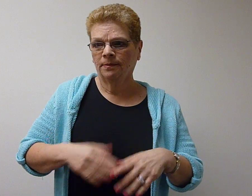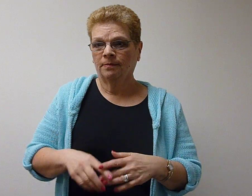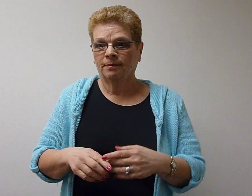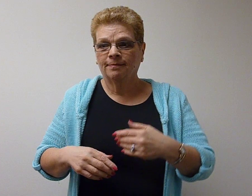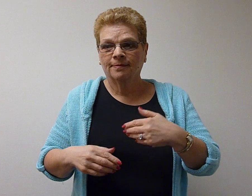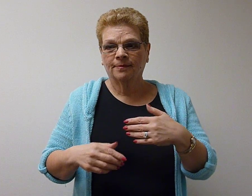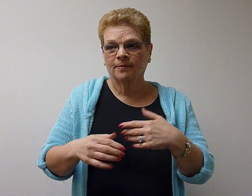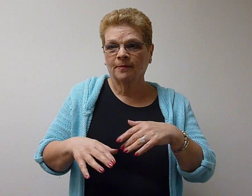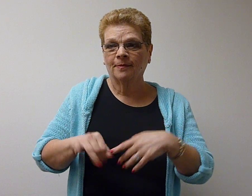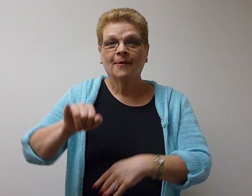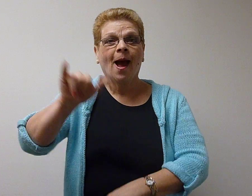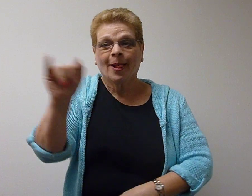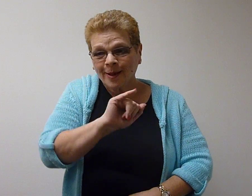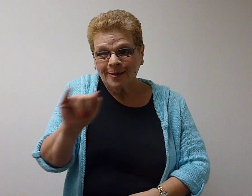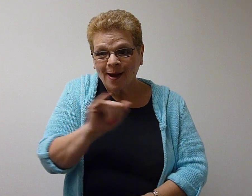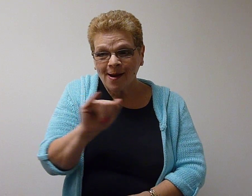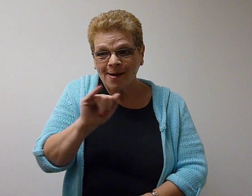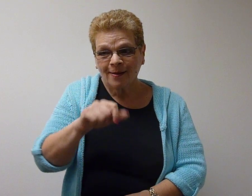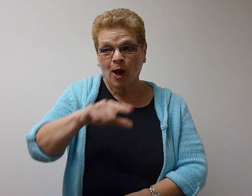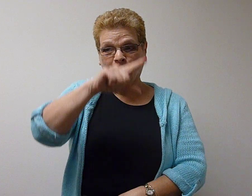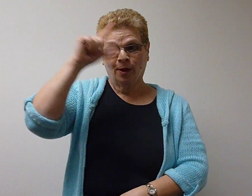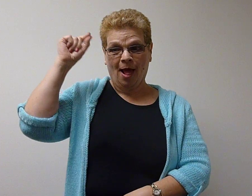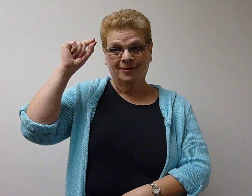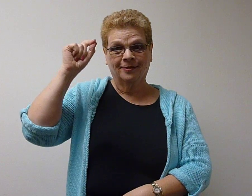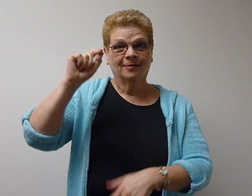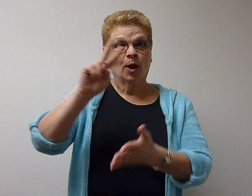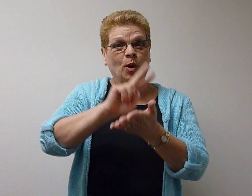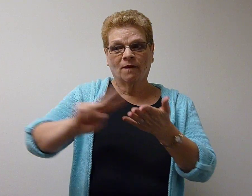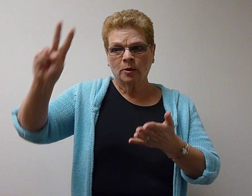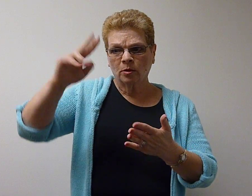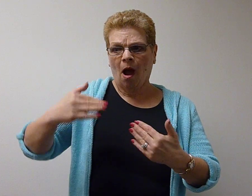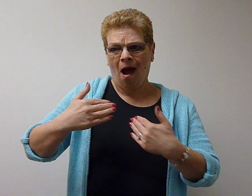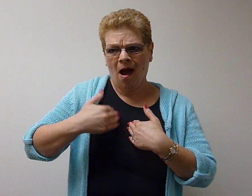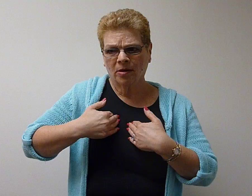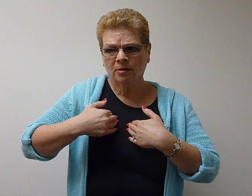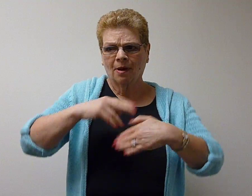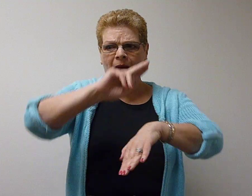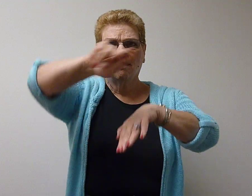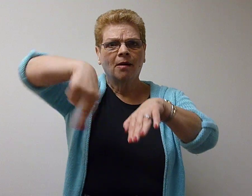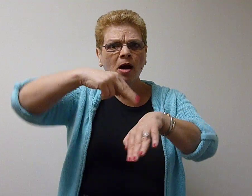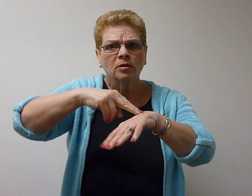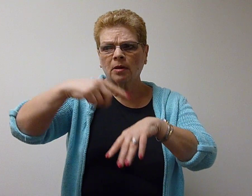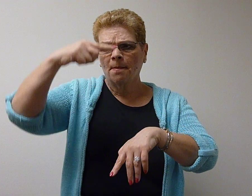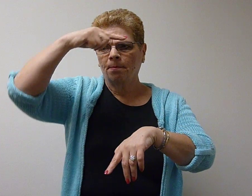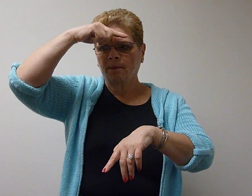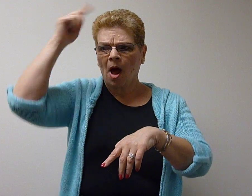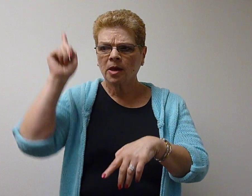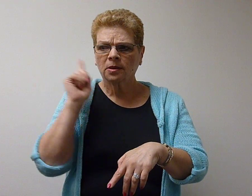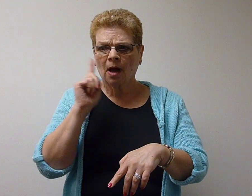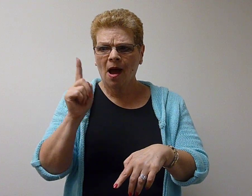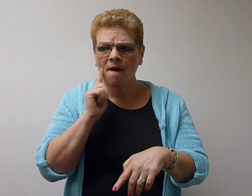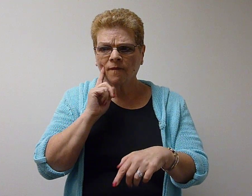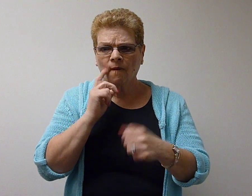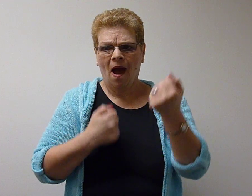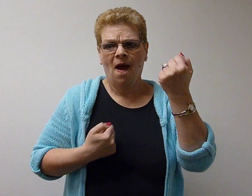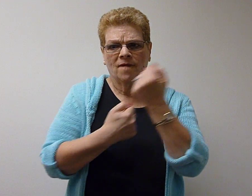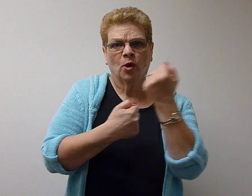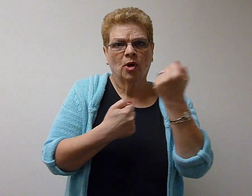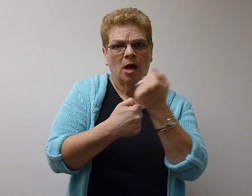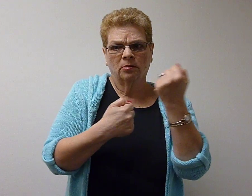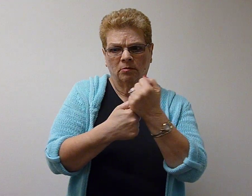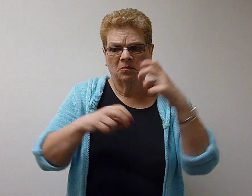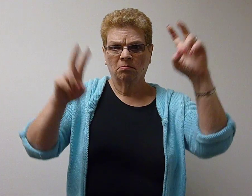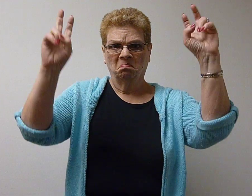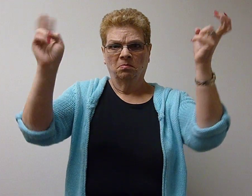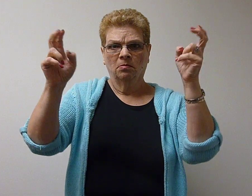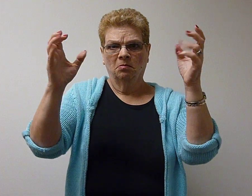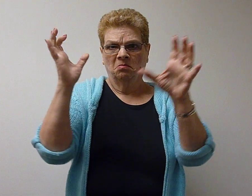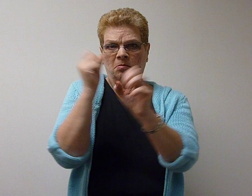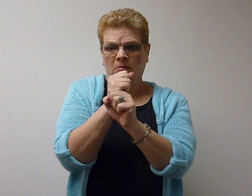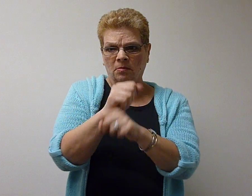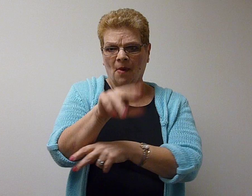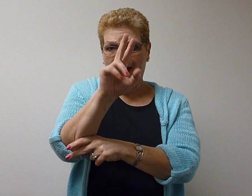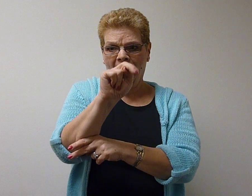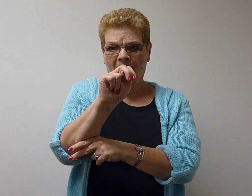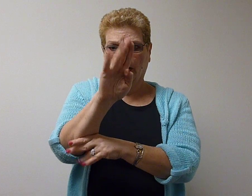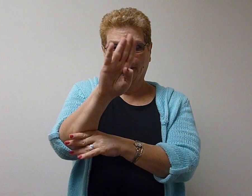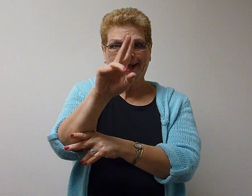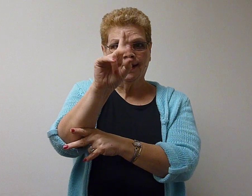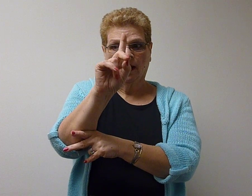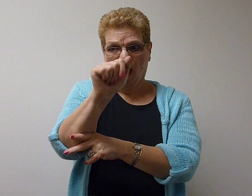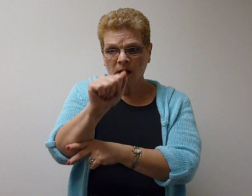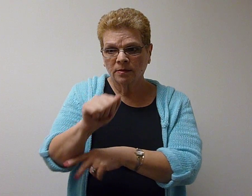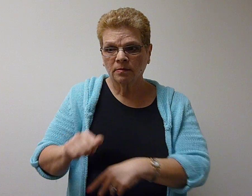Also, Gallaudet University has National Black Deaf Advocates (NBDA)